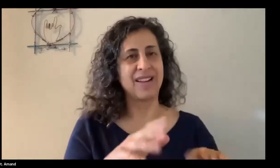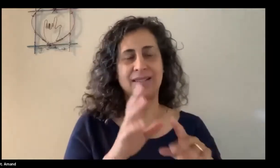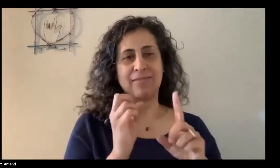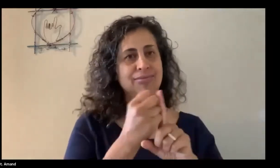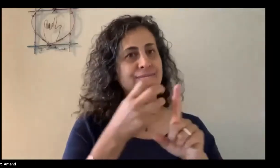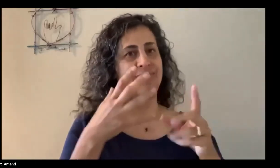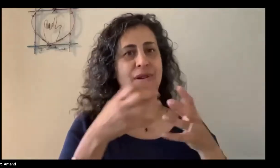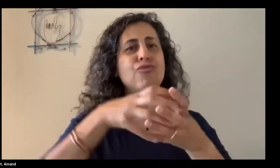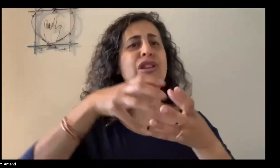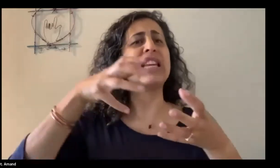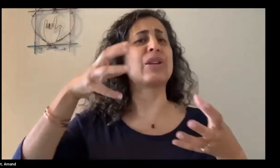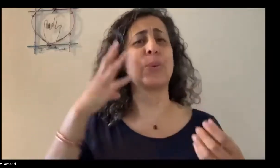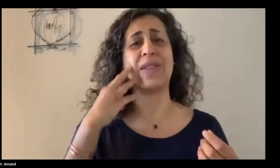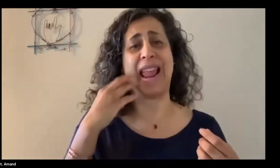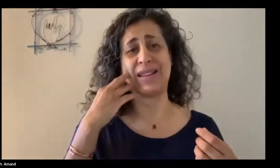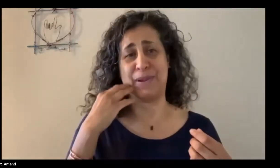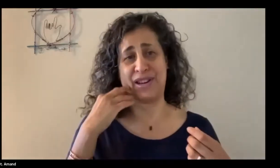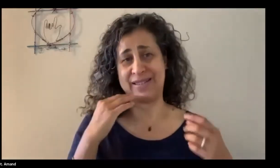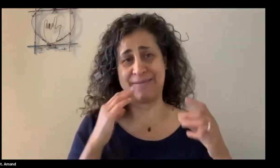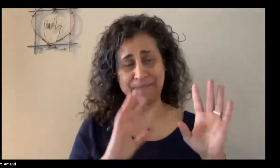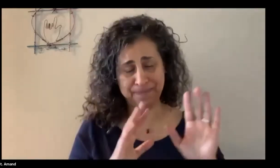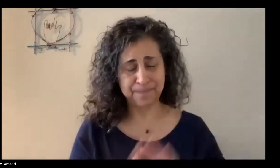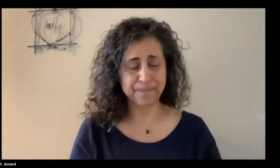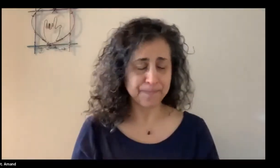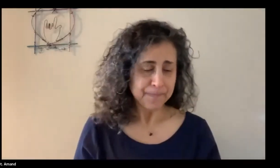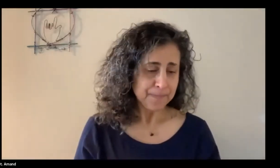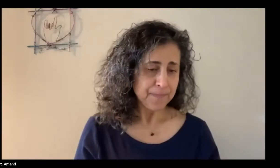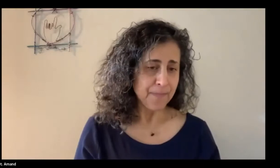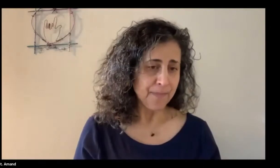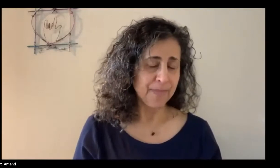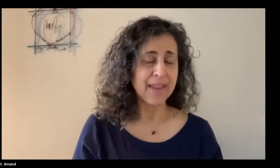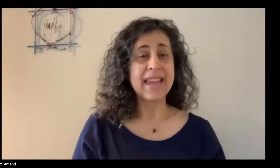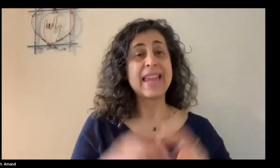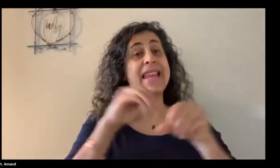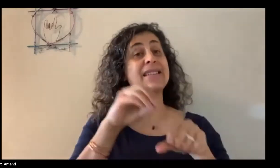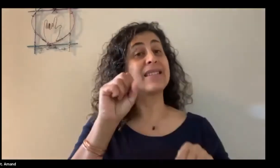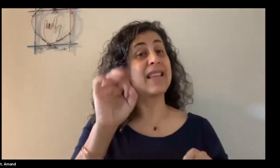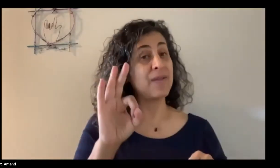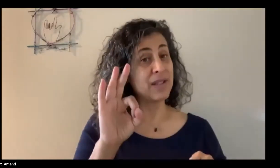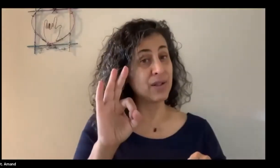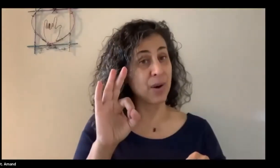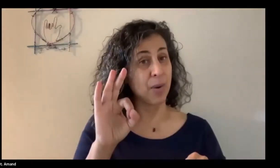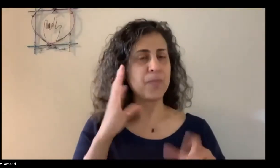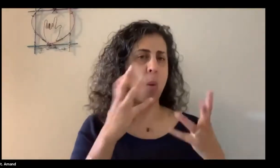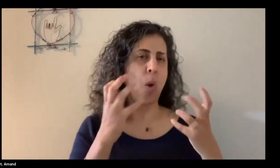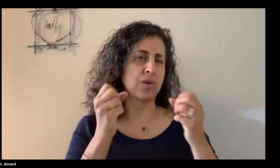working out there, you know, just his amazing experiences, so rich with experience from that time in New York.